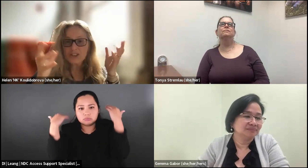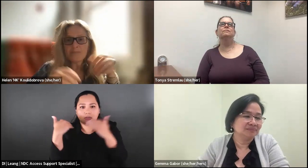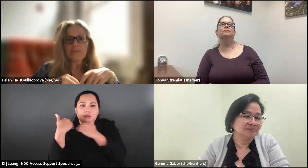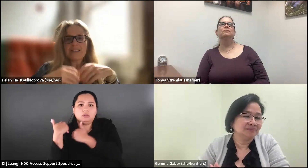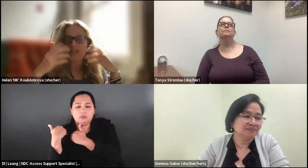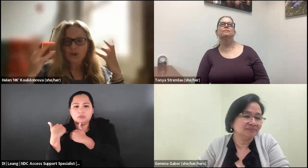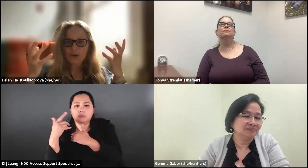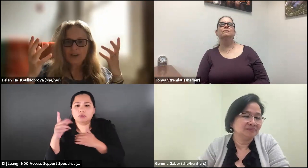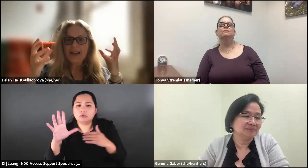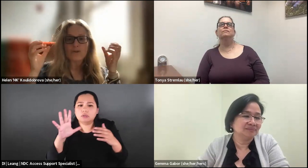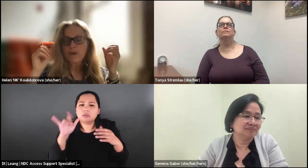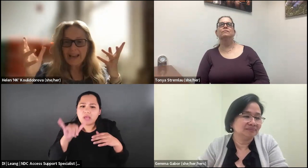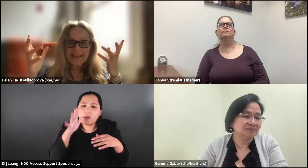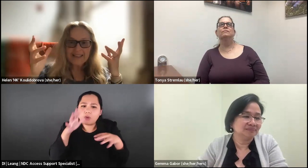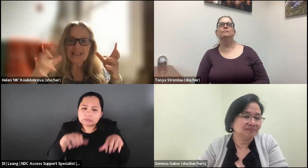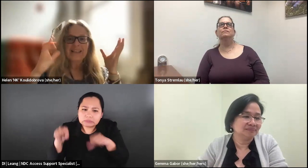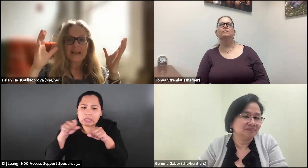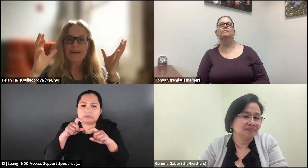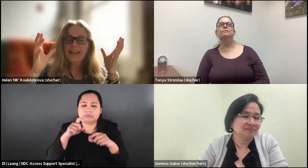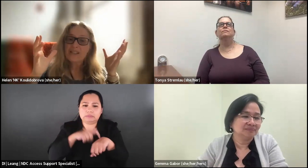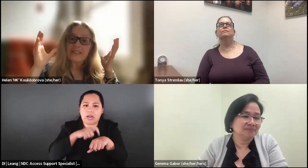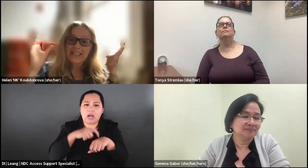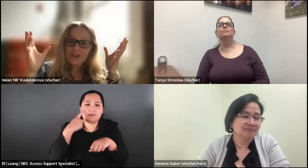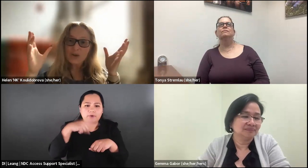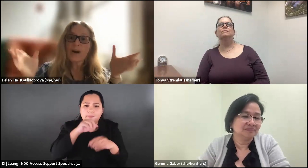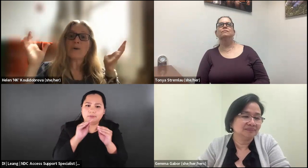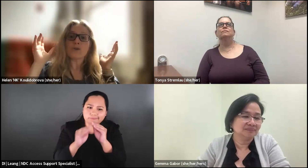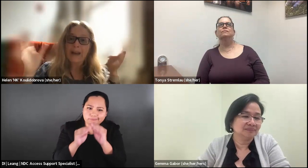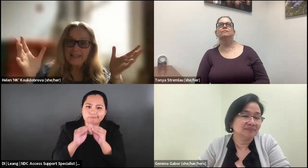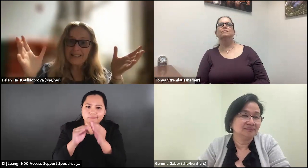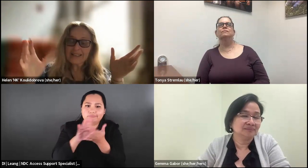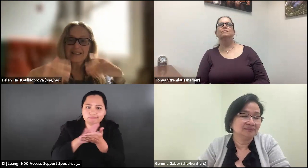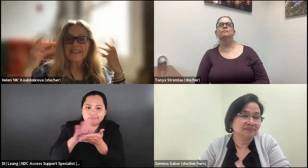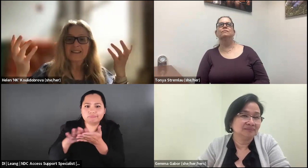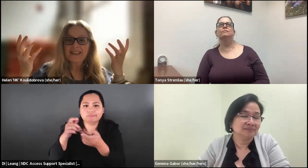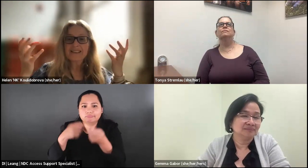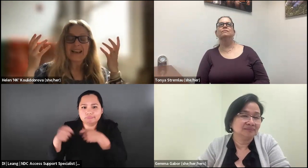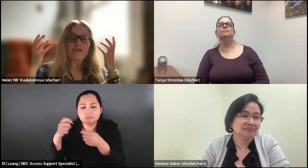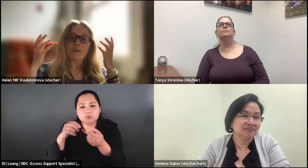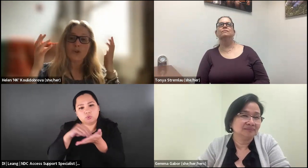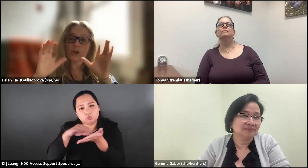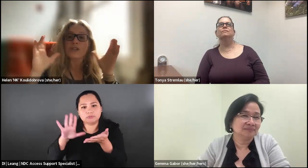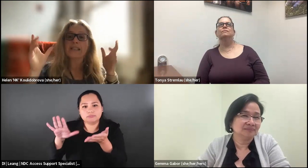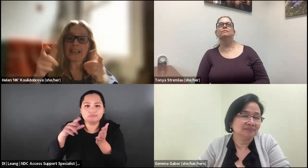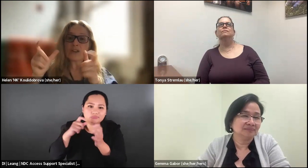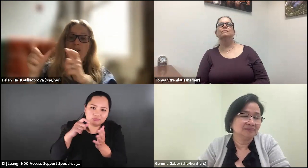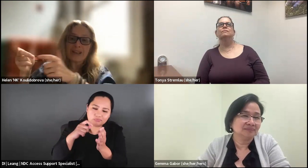It takes learning how to edit. Somebody has to teach you how to edit. These are the things that have to be learned together